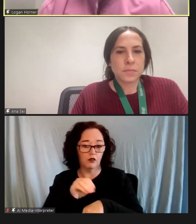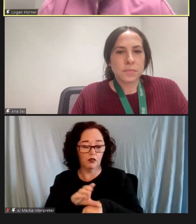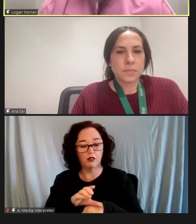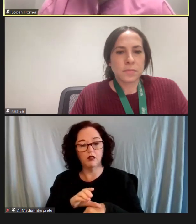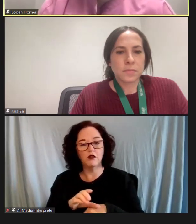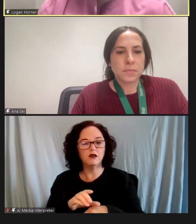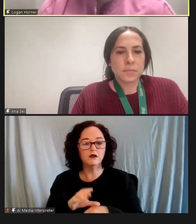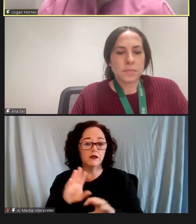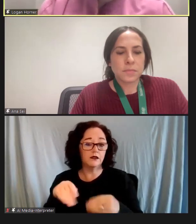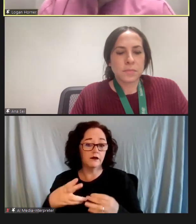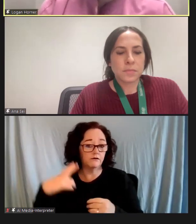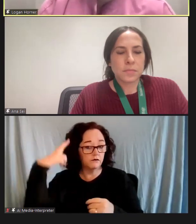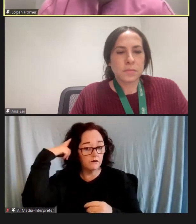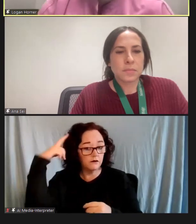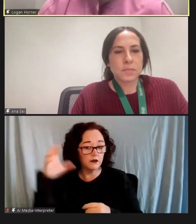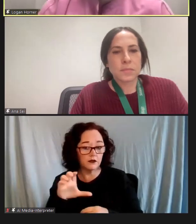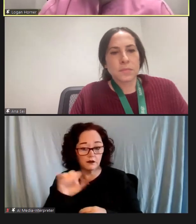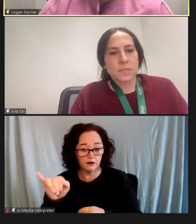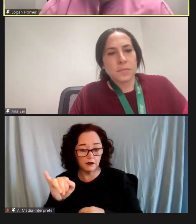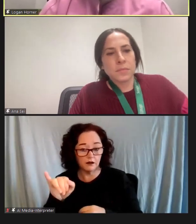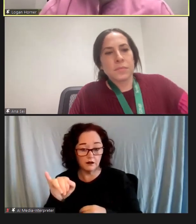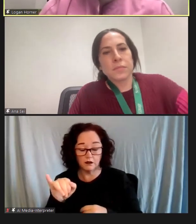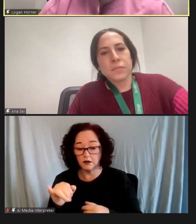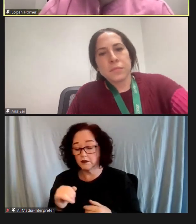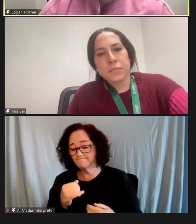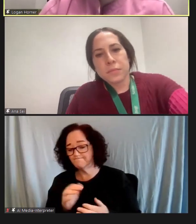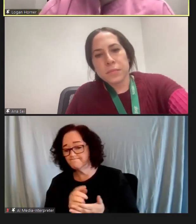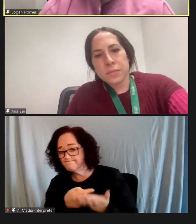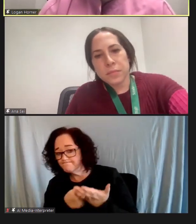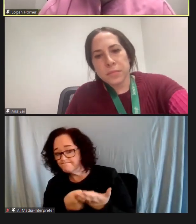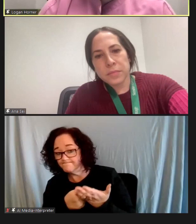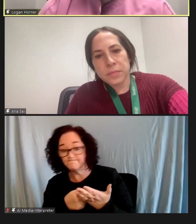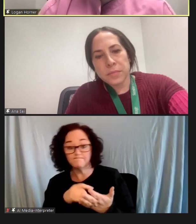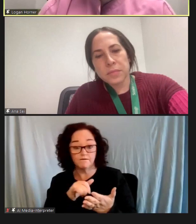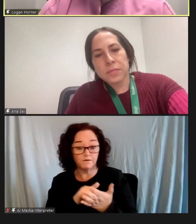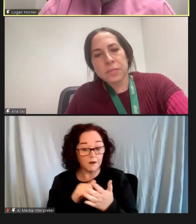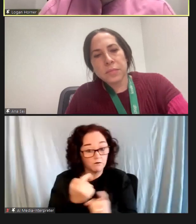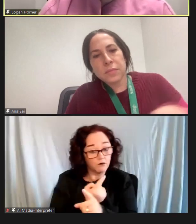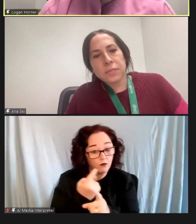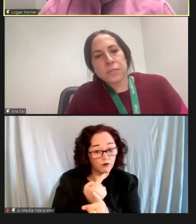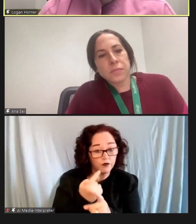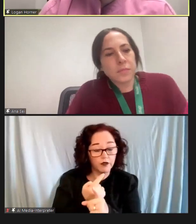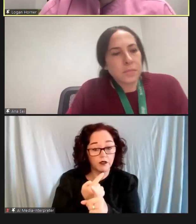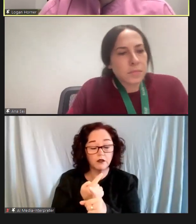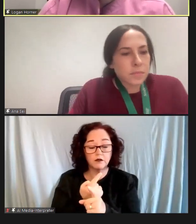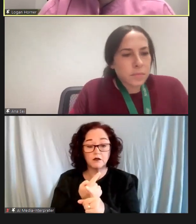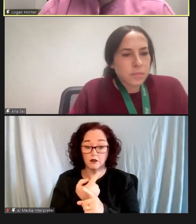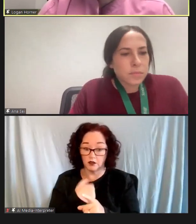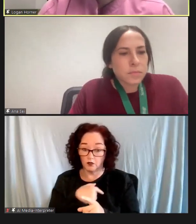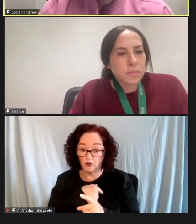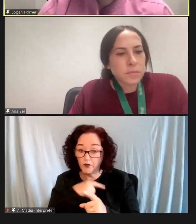appropriate is this something that we